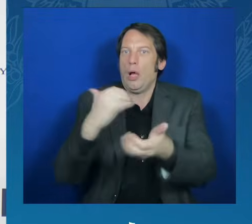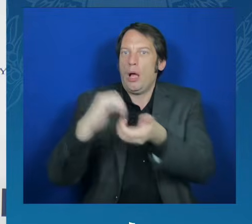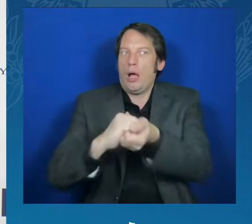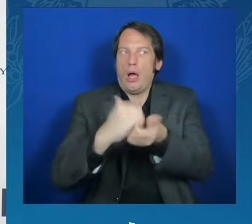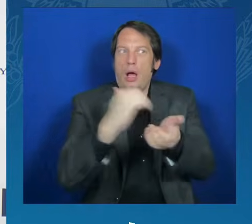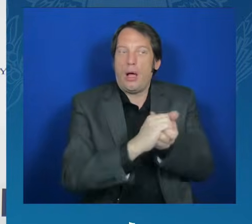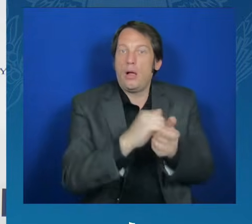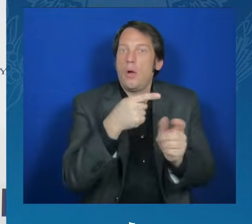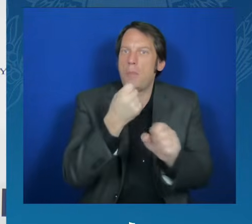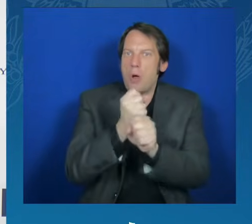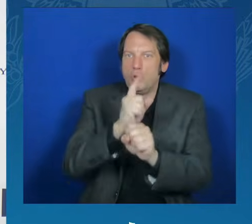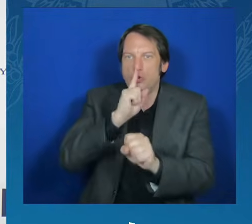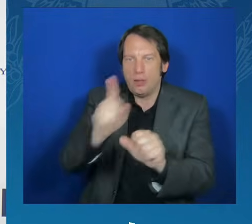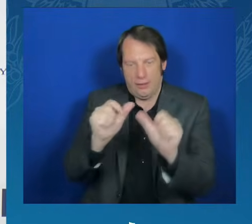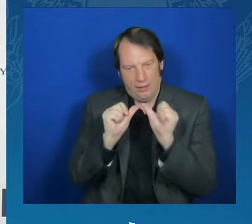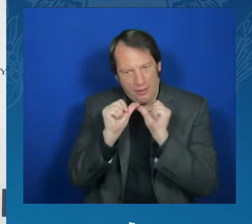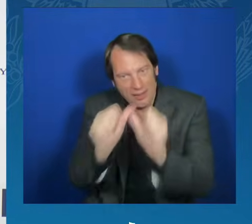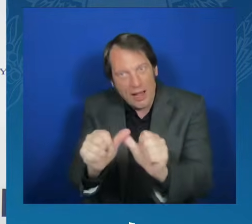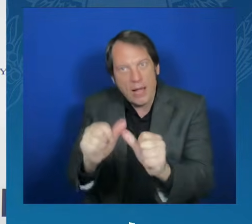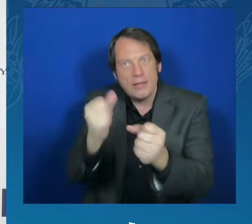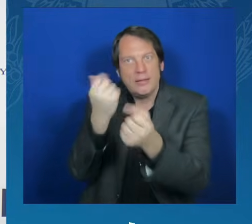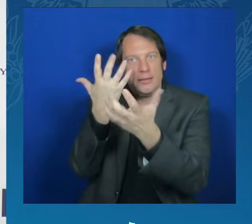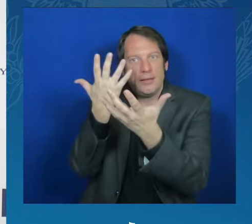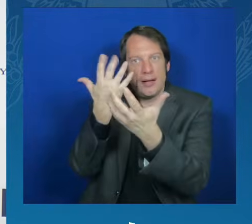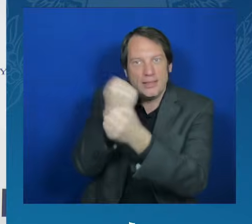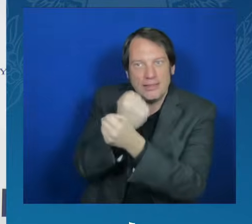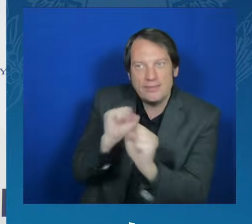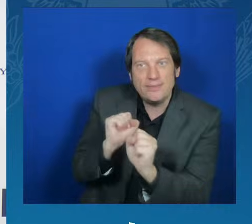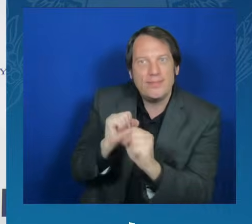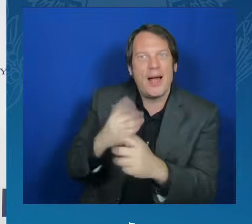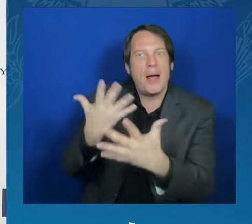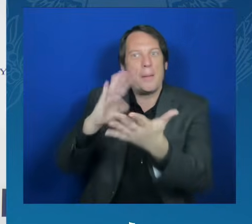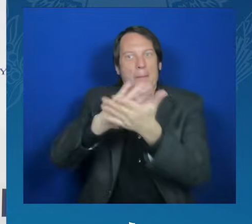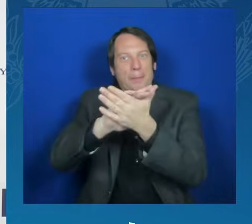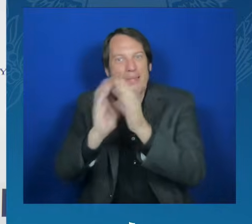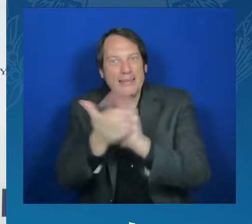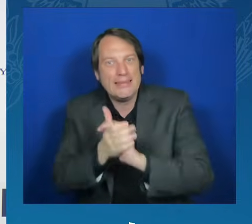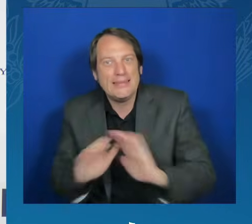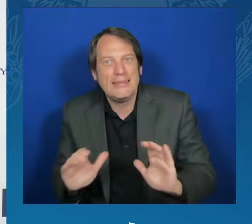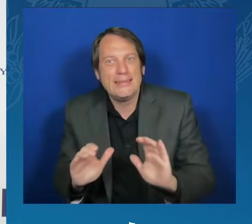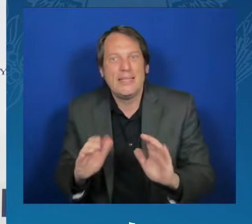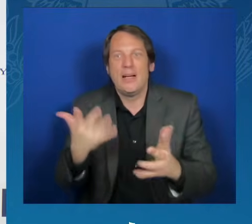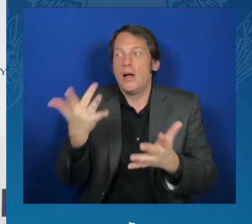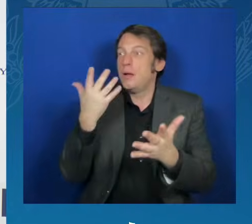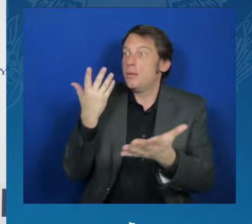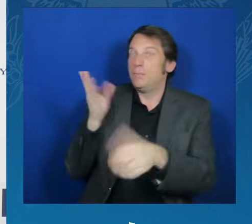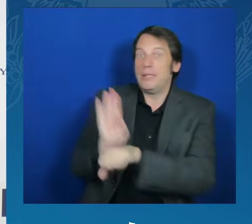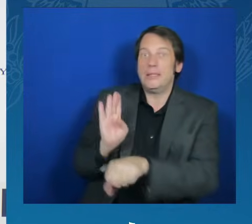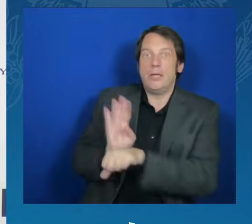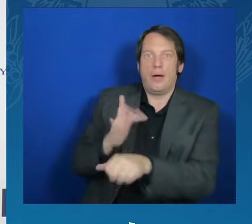We have responsibly managed competition with China, standing up to Beijing when necessary